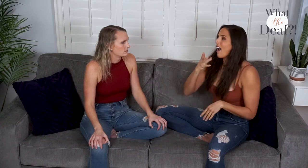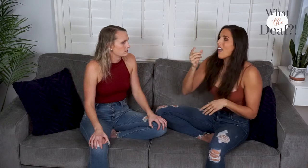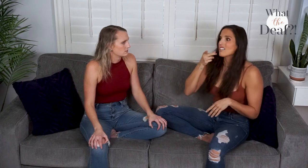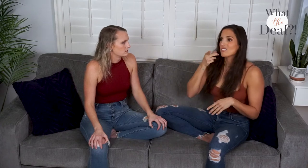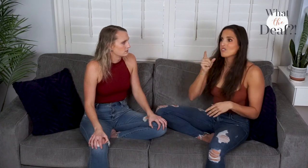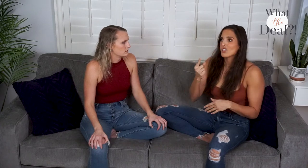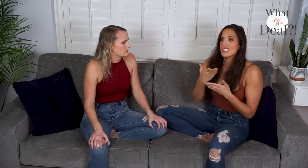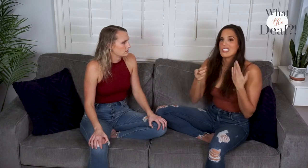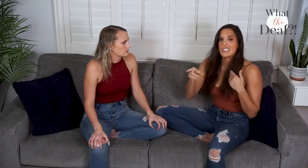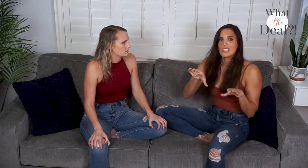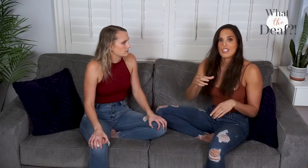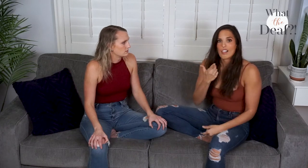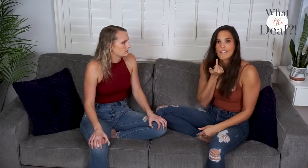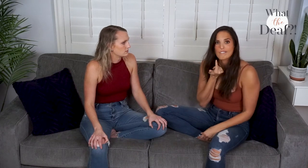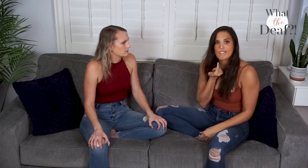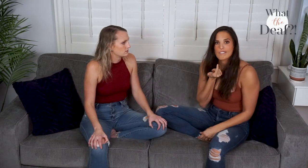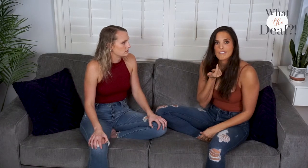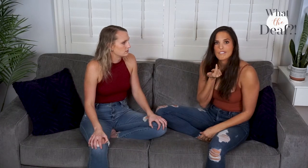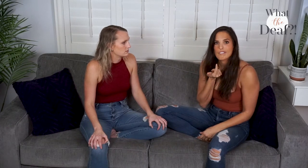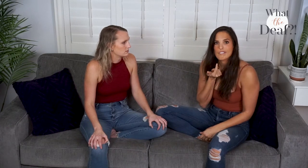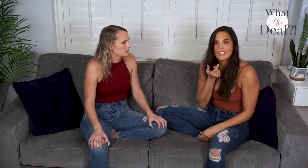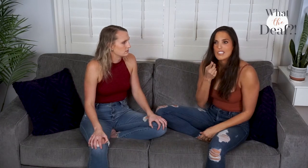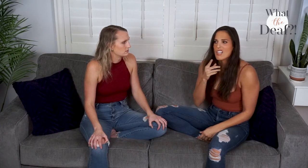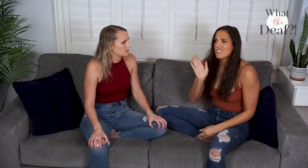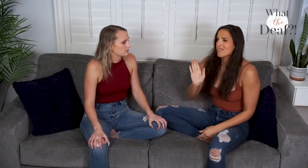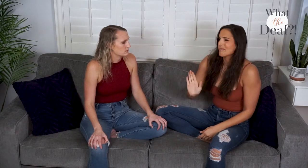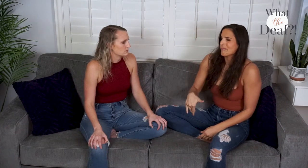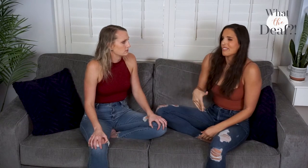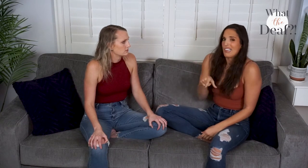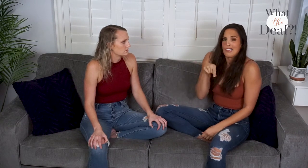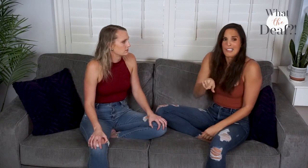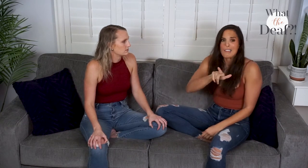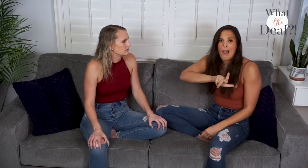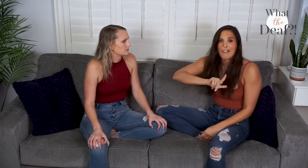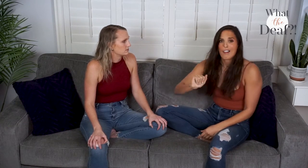and the first thing he did was laugh. He said, “Oh, this is LA.